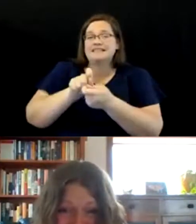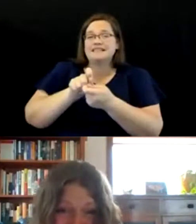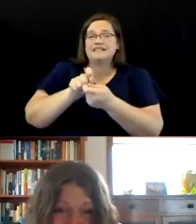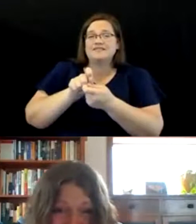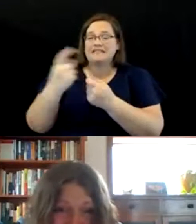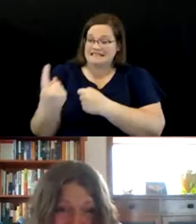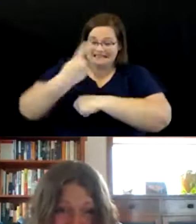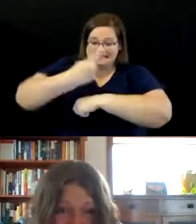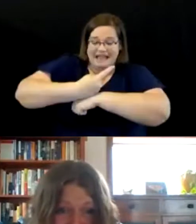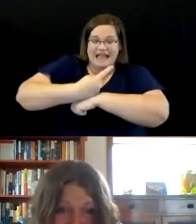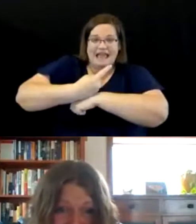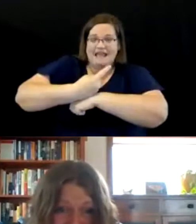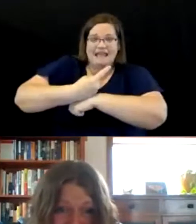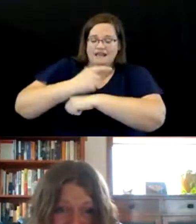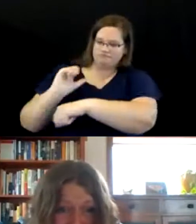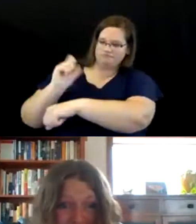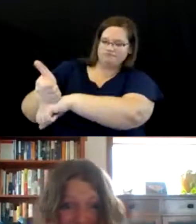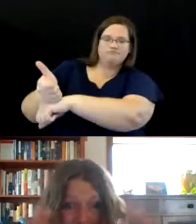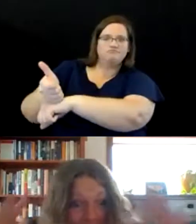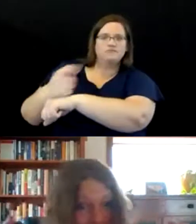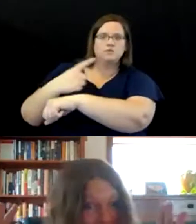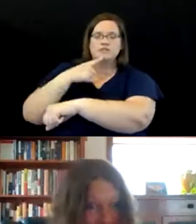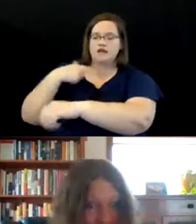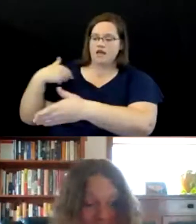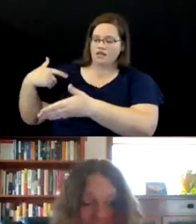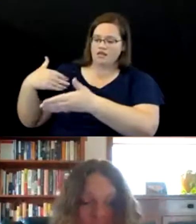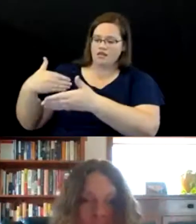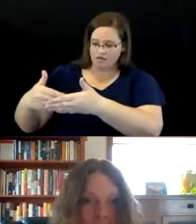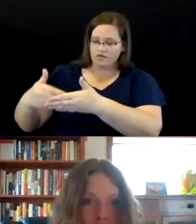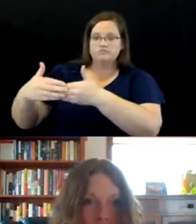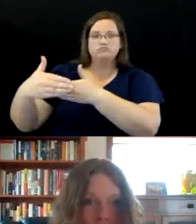we can look at with the end date. This